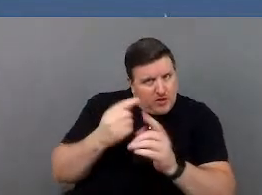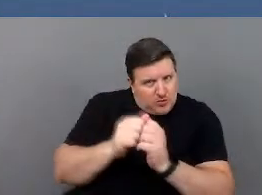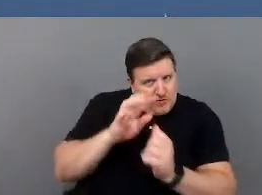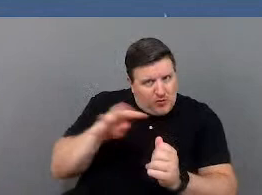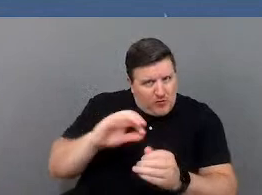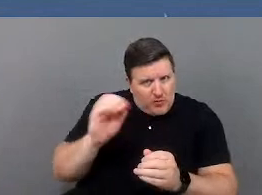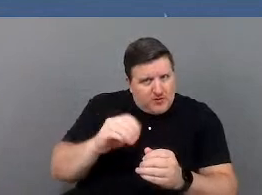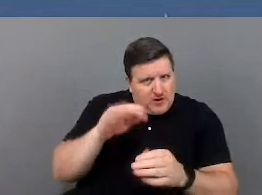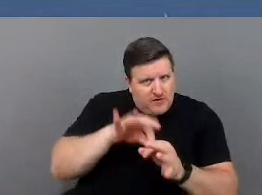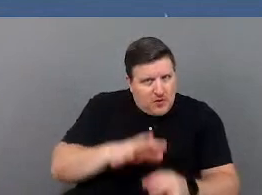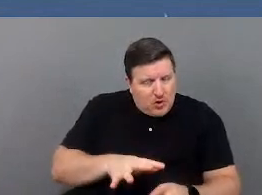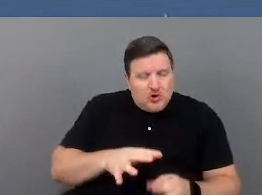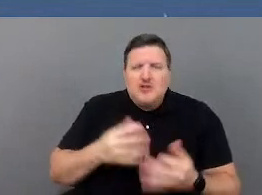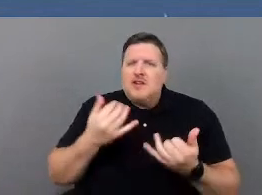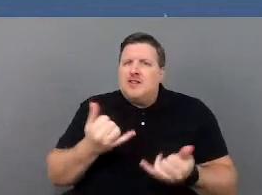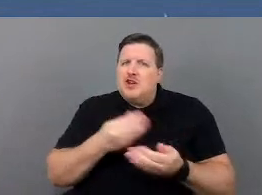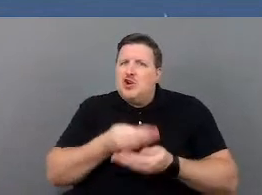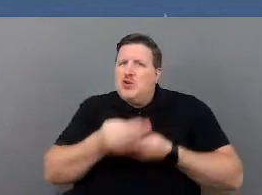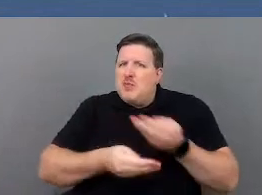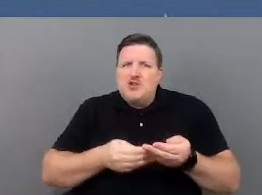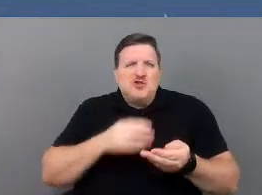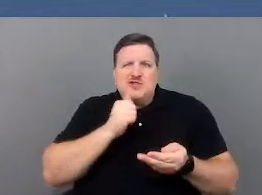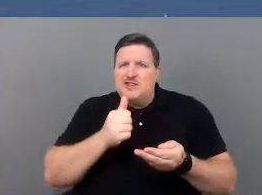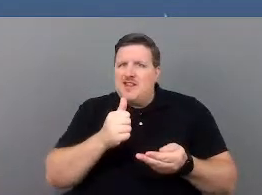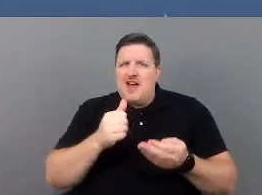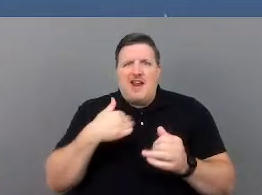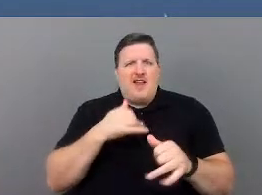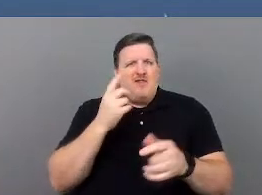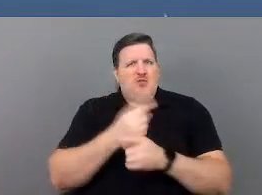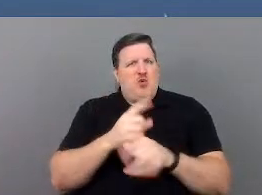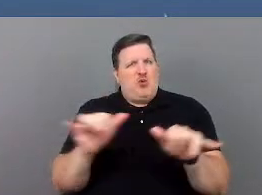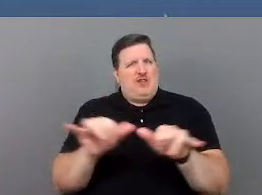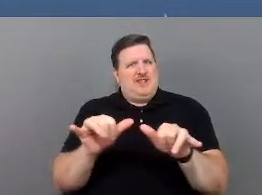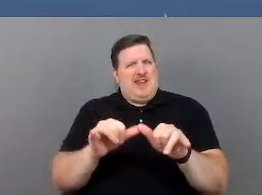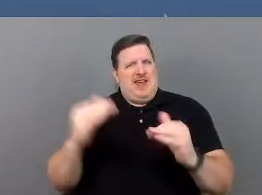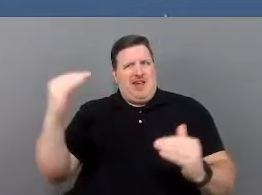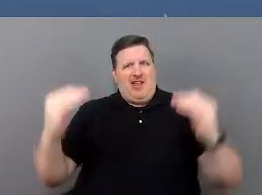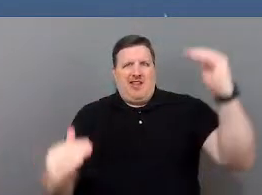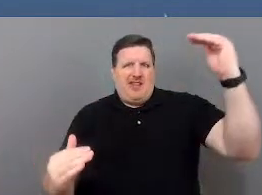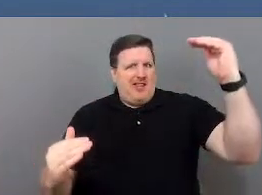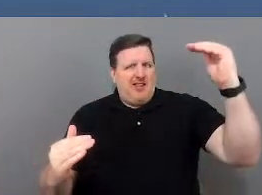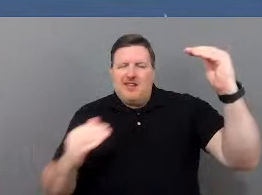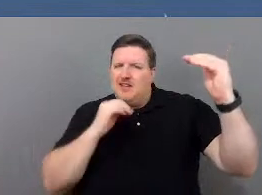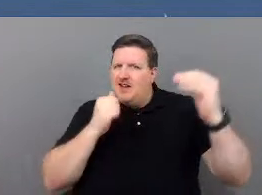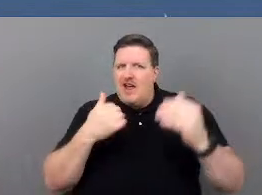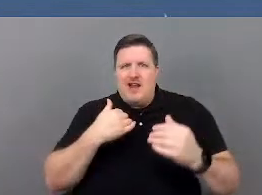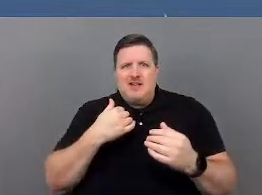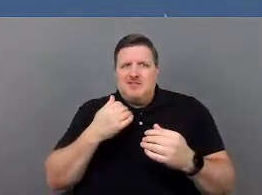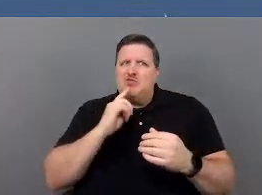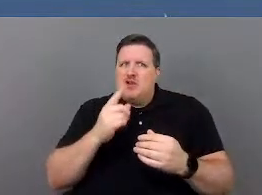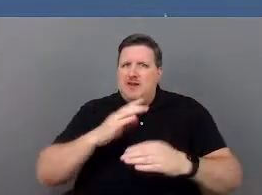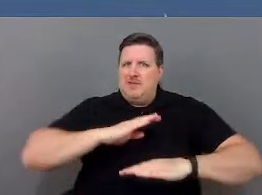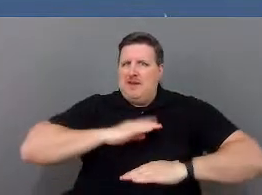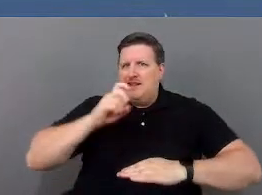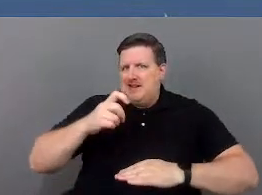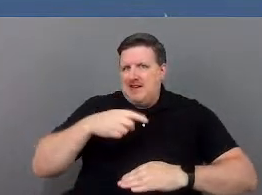ACTUALLY RISES TO THE NEED AND OPPORTUNITY FOR PUBLIC SAFETY. BUDGET PROPOSAL DOES NOT SCALE INVESTMENTS IN A WAY THAT LIVING NEXT TO LAKE STREET IN WARD 9 HAS CONVINCED ME THAT WE